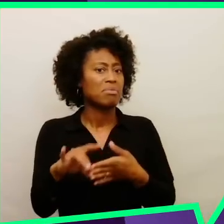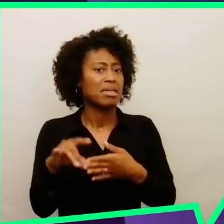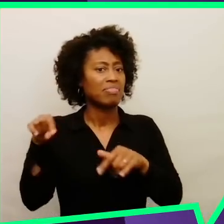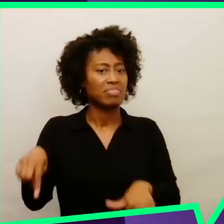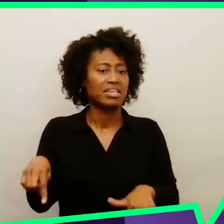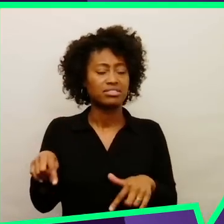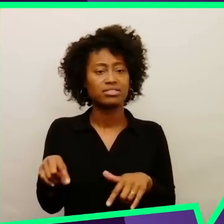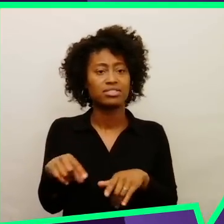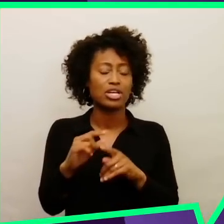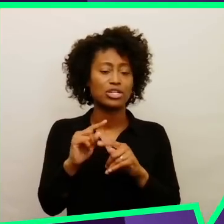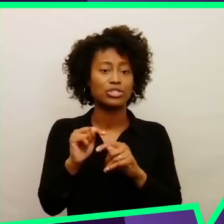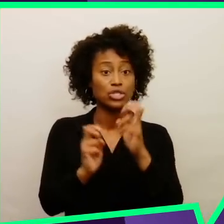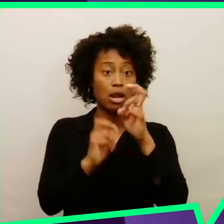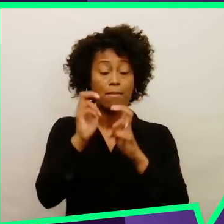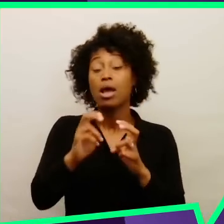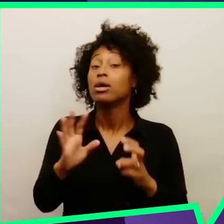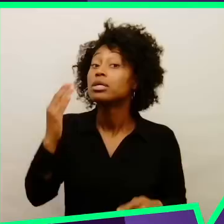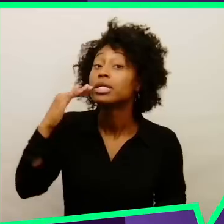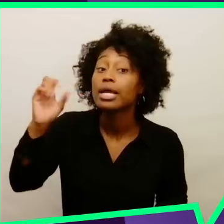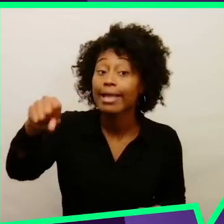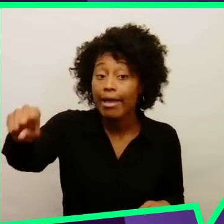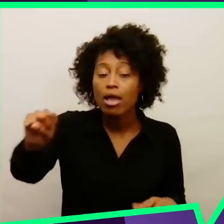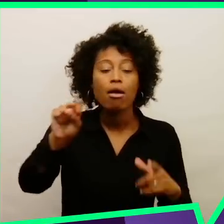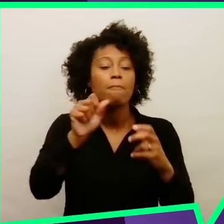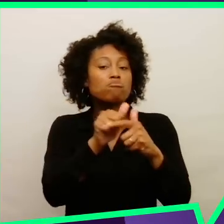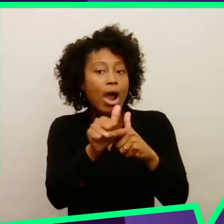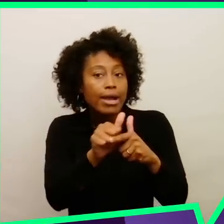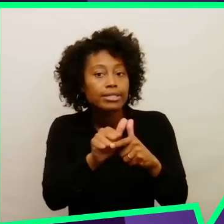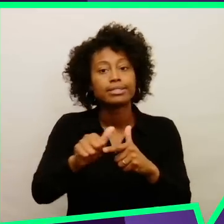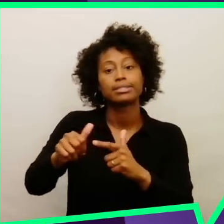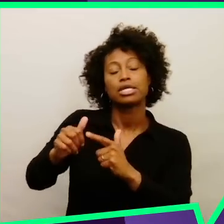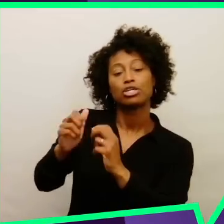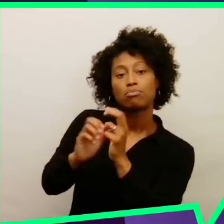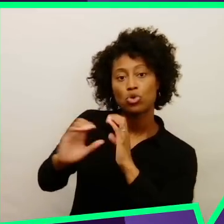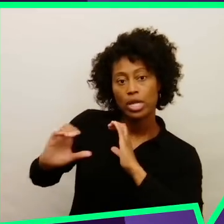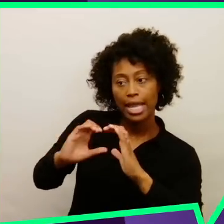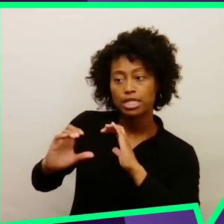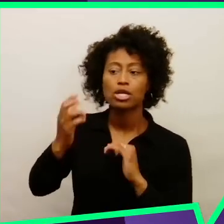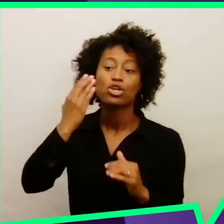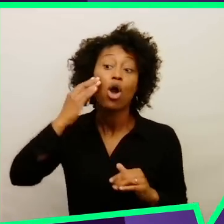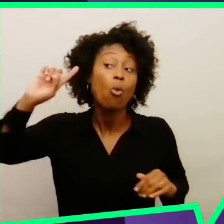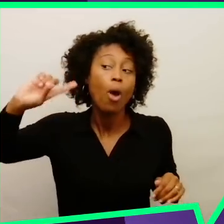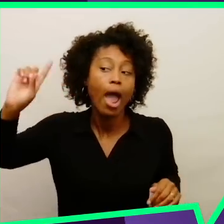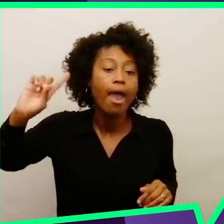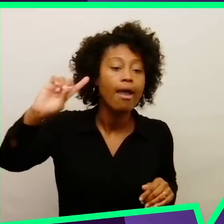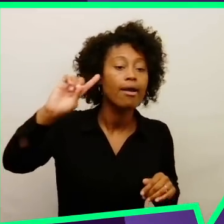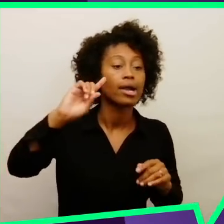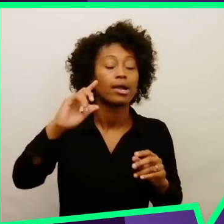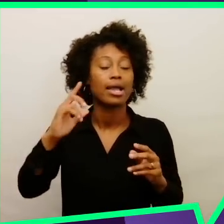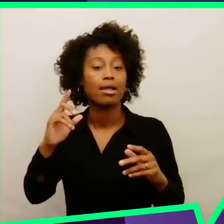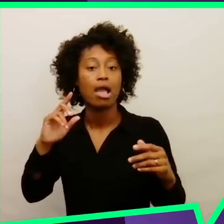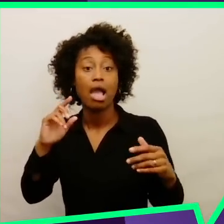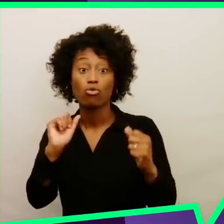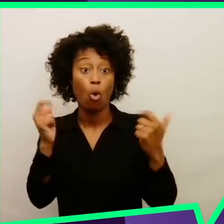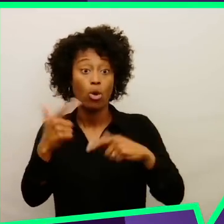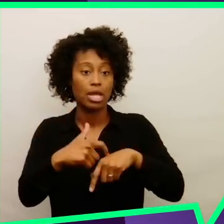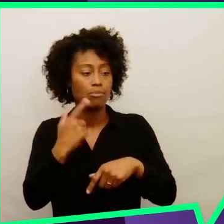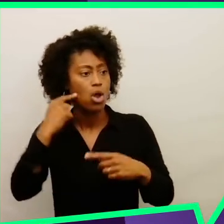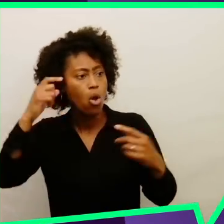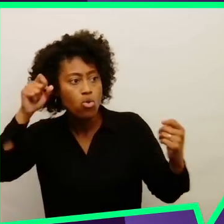Practice, and communication, and seeing where each other are going to be on the track. Absolutely.